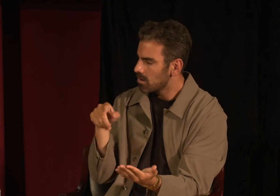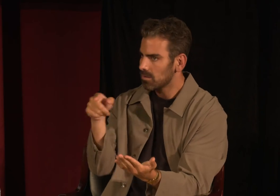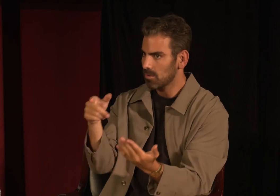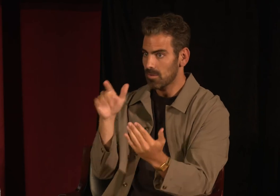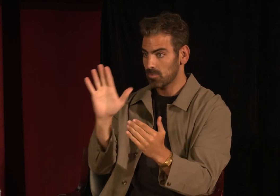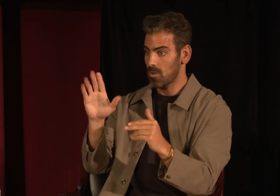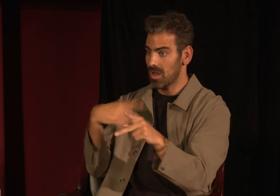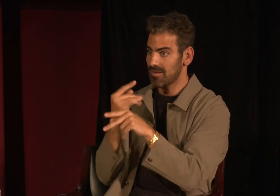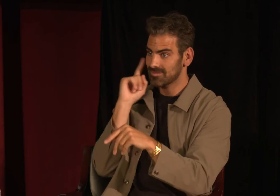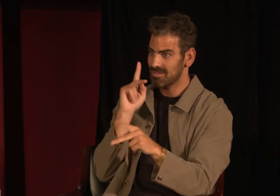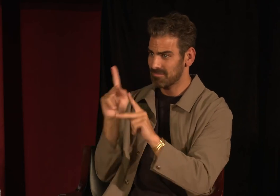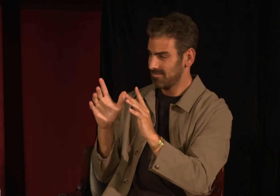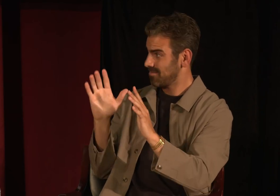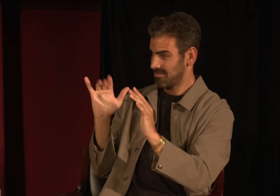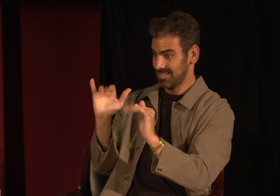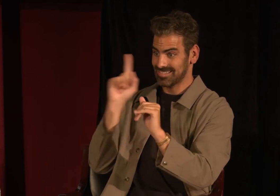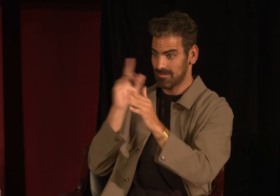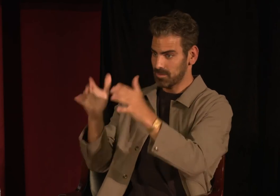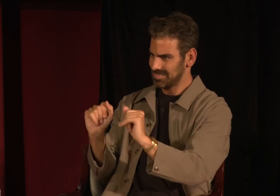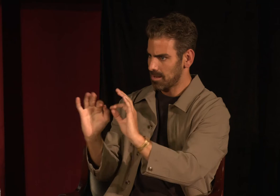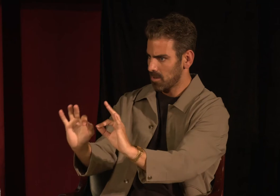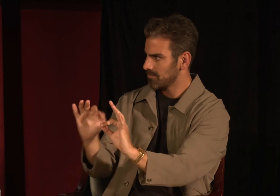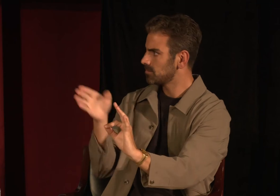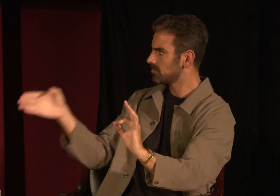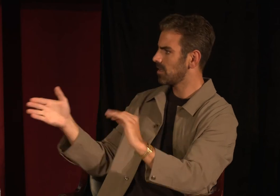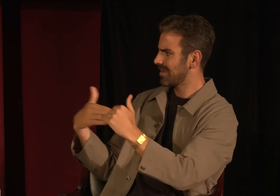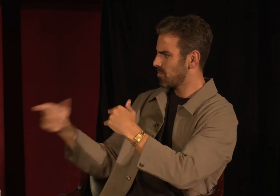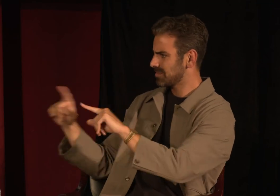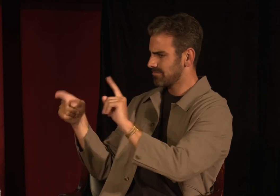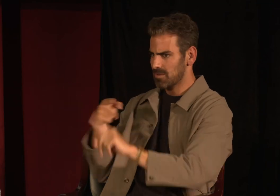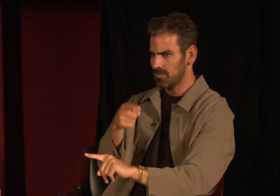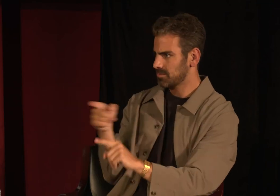to him was, that's the point. Right? There are so many different kinds of deaf people on our spectrum, right?